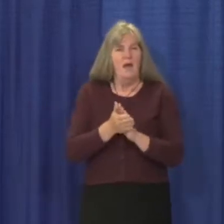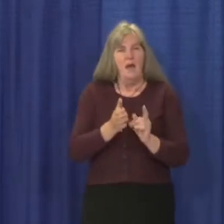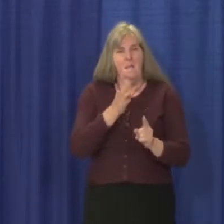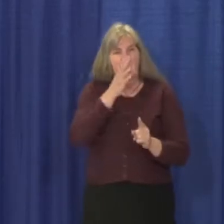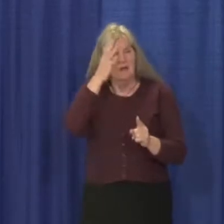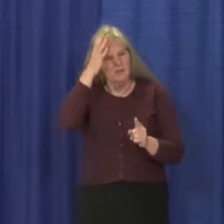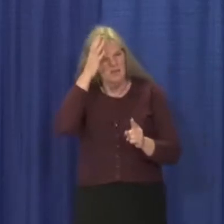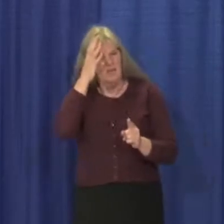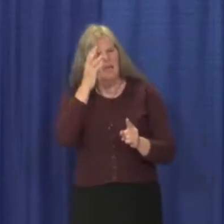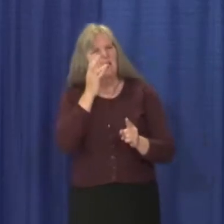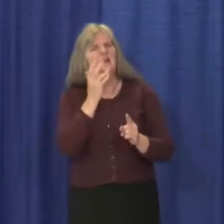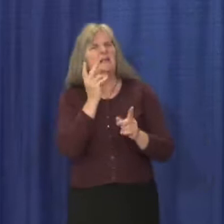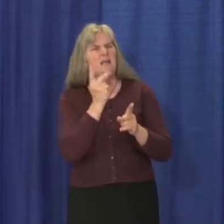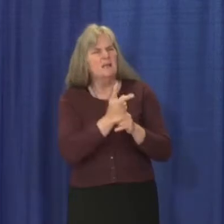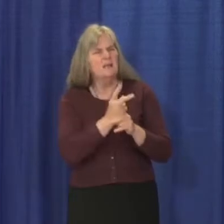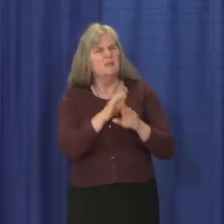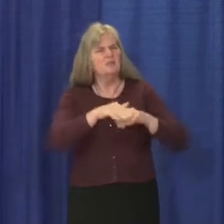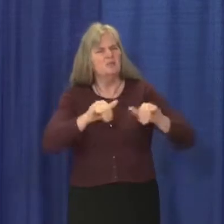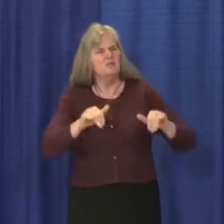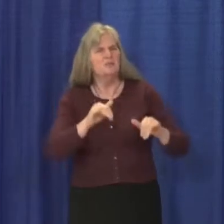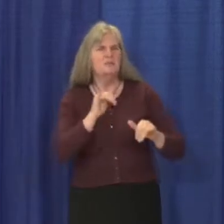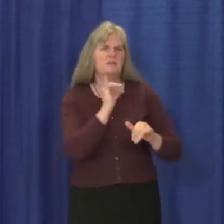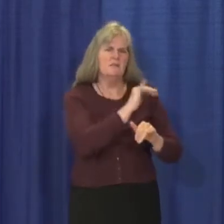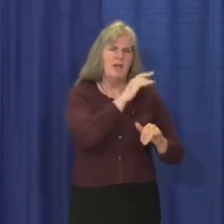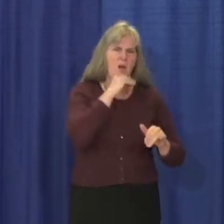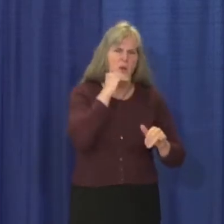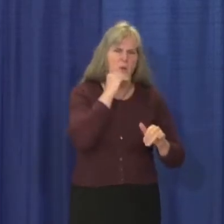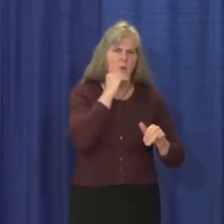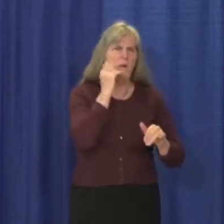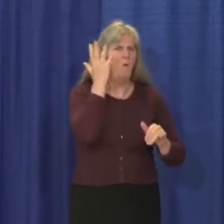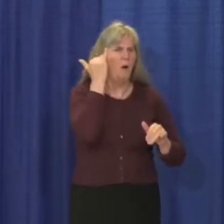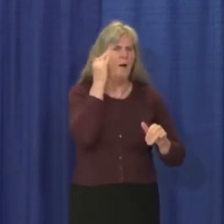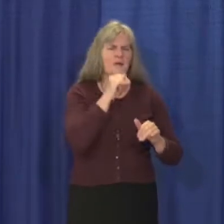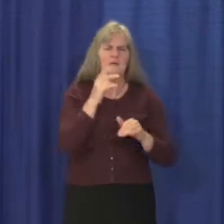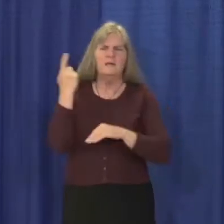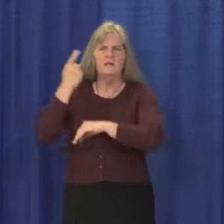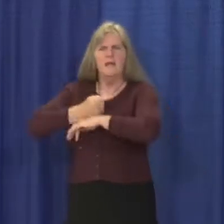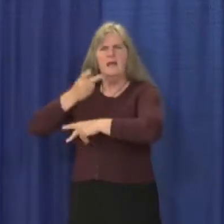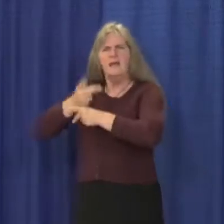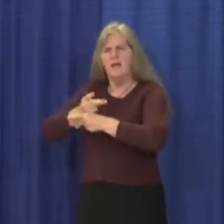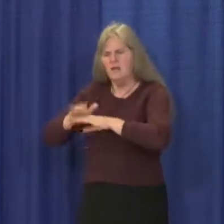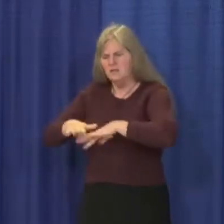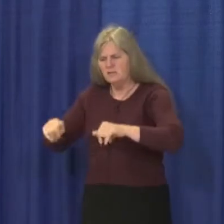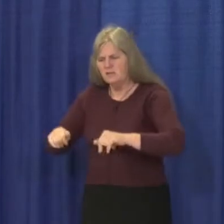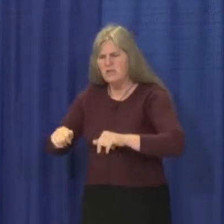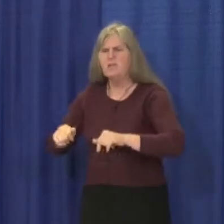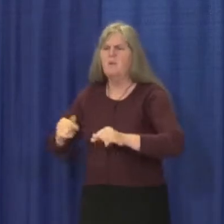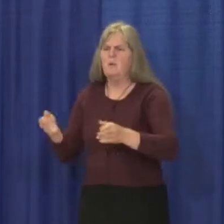burden on daycares us we worked with operators to stop the spread and this has been